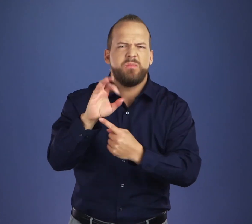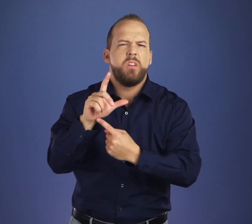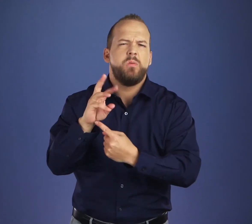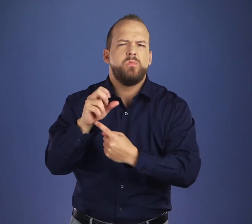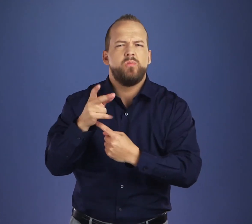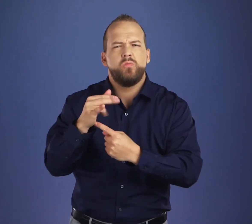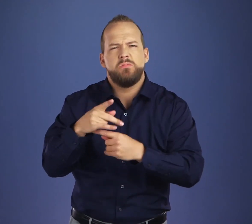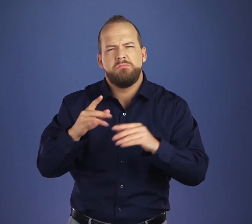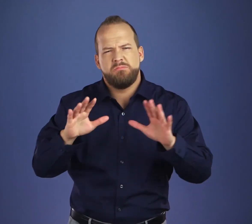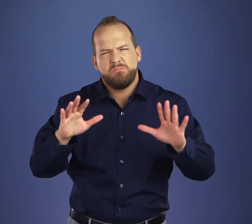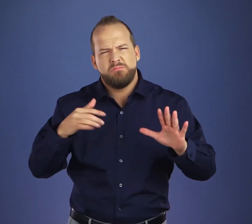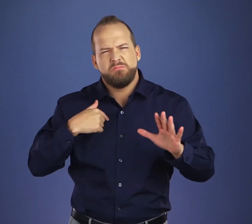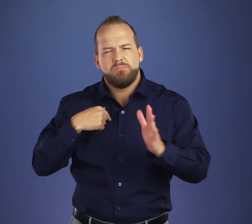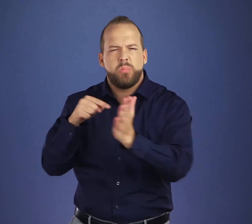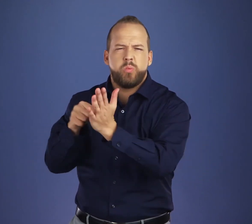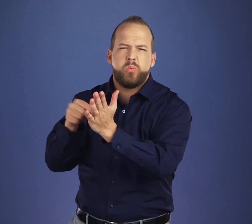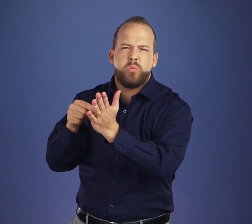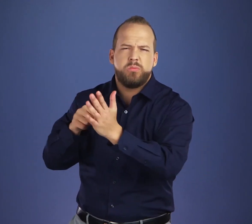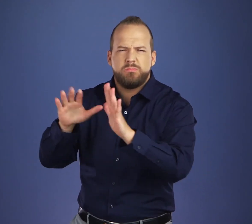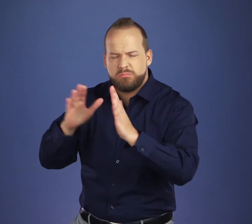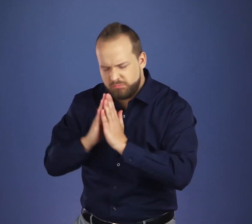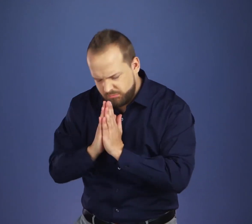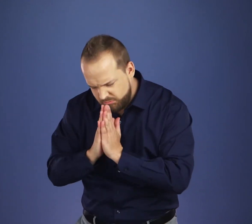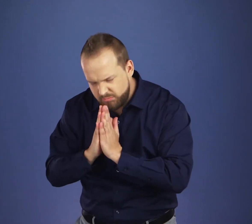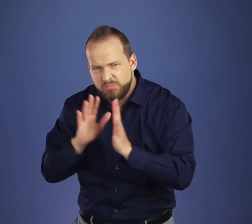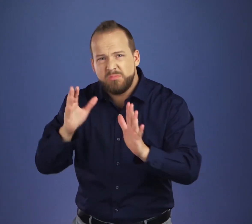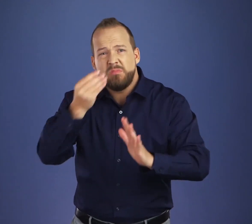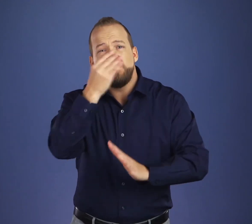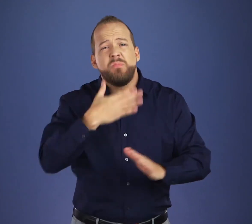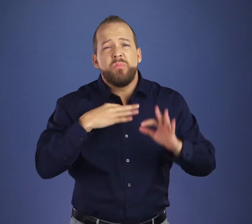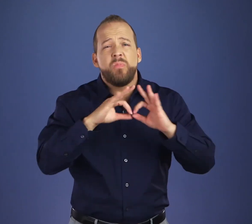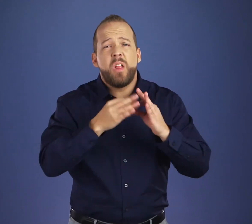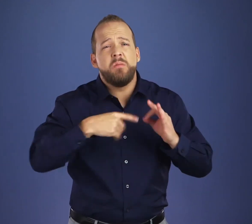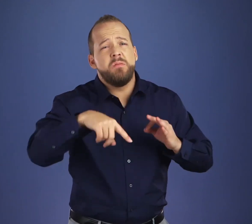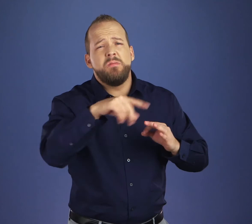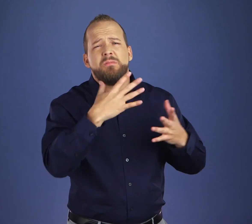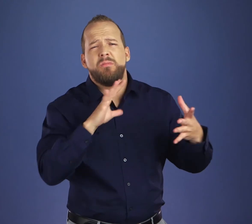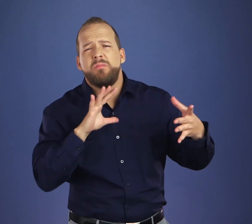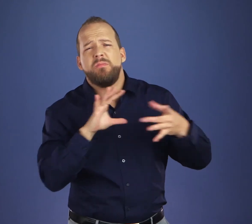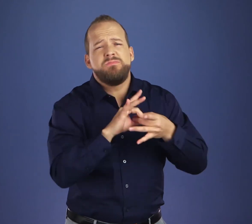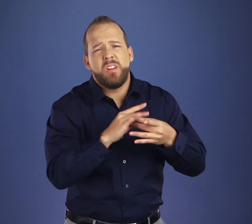He paid a fine tribute to the Fellowship; he told how his family had been reunited;